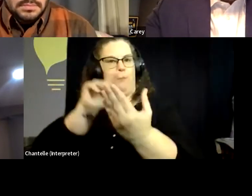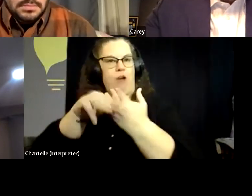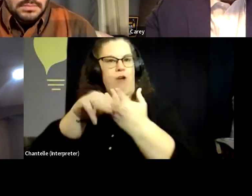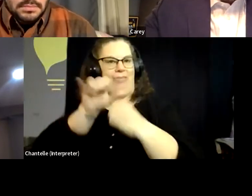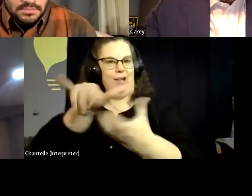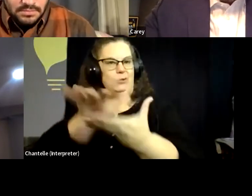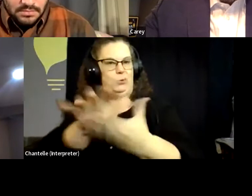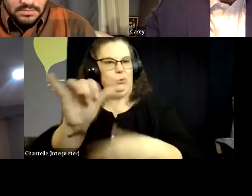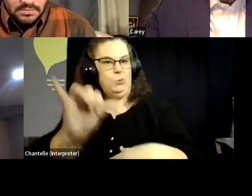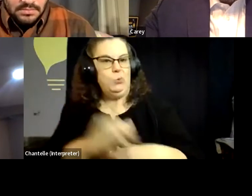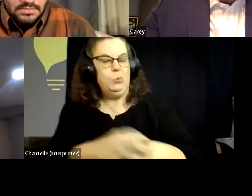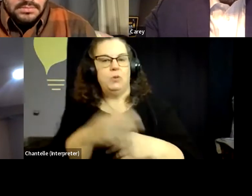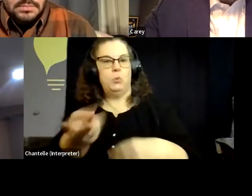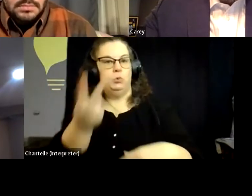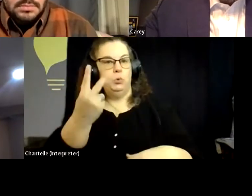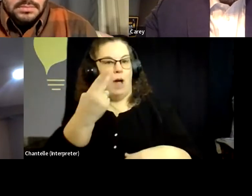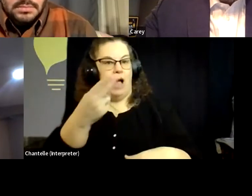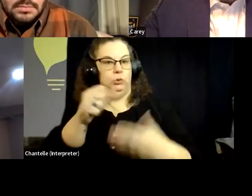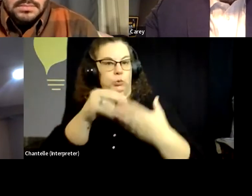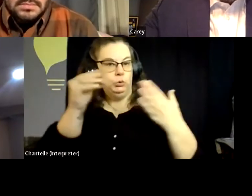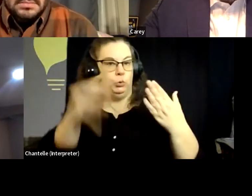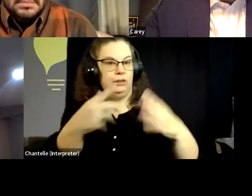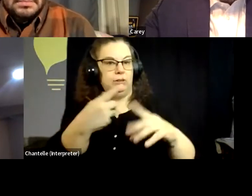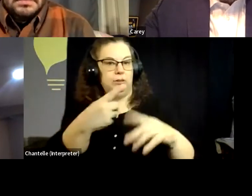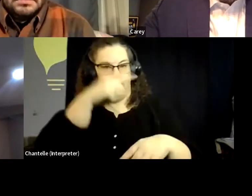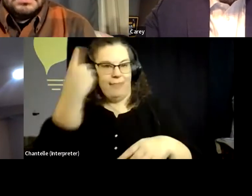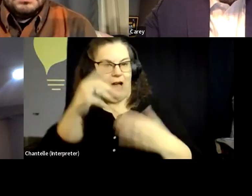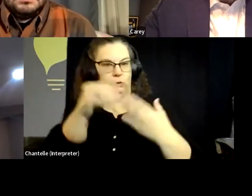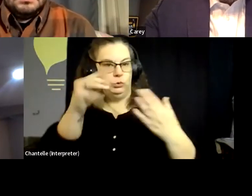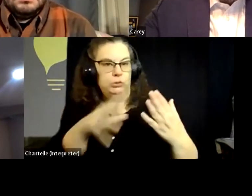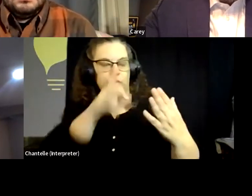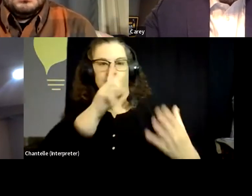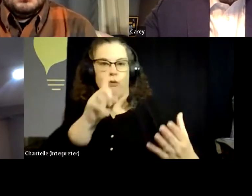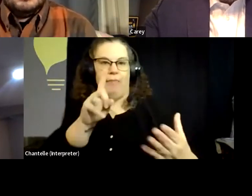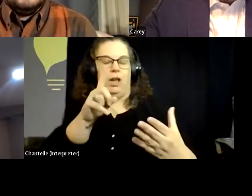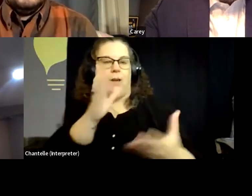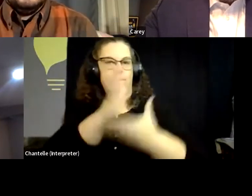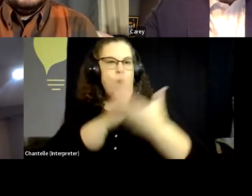We have black students part of an intern